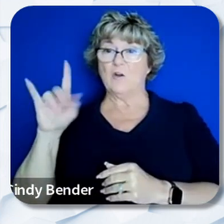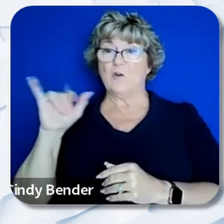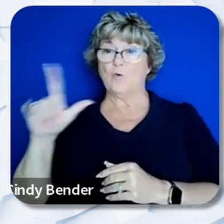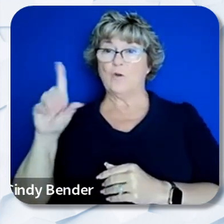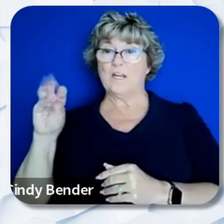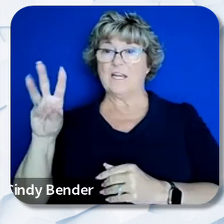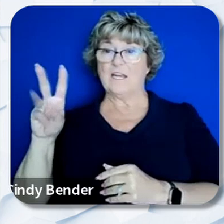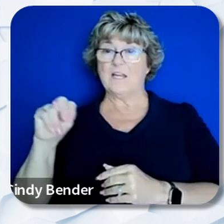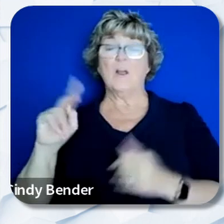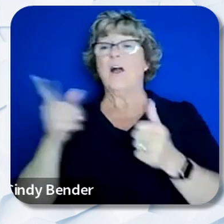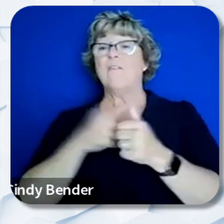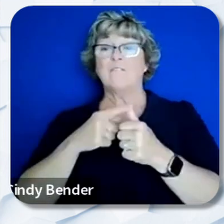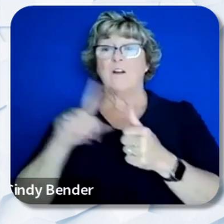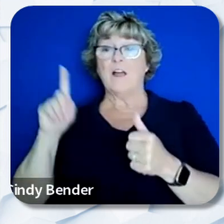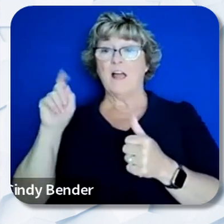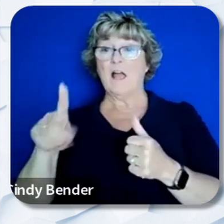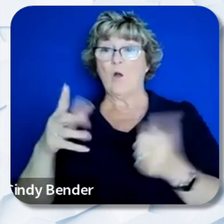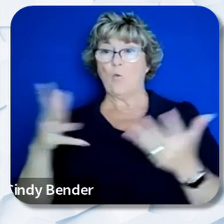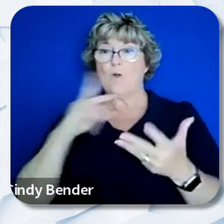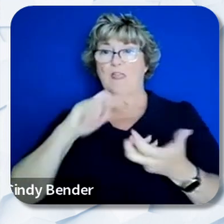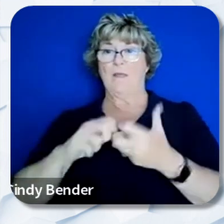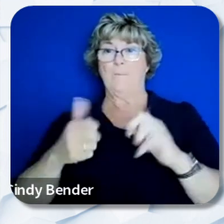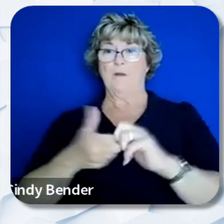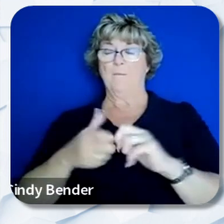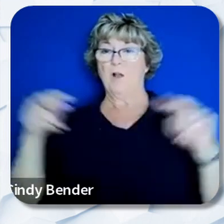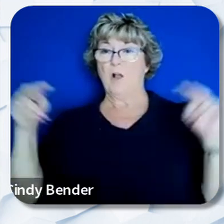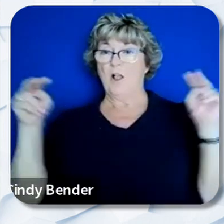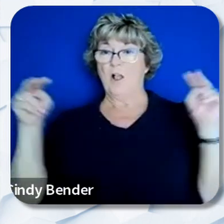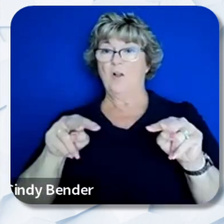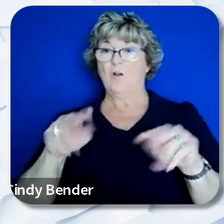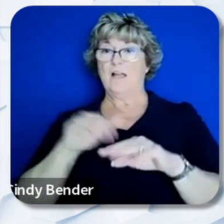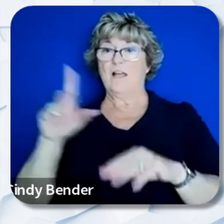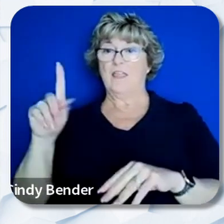"What is the problem?" and a big portion of that is looking at your data. Now we provided